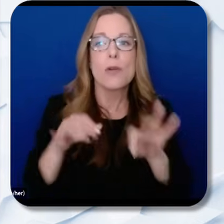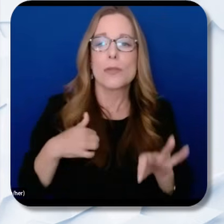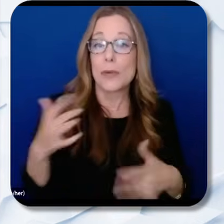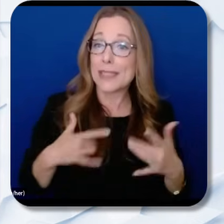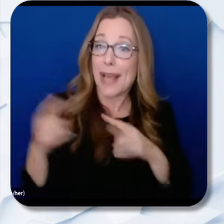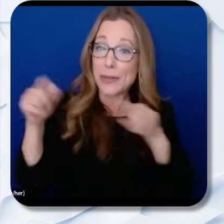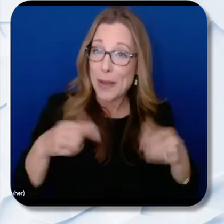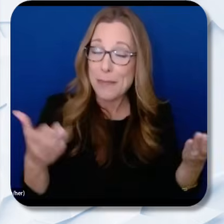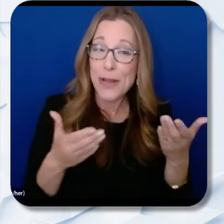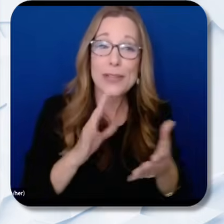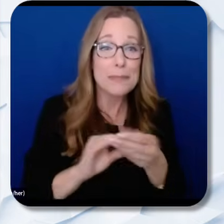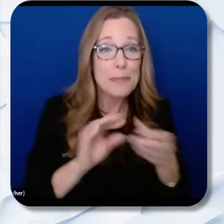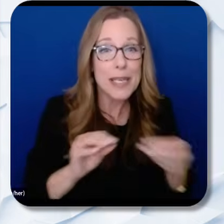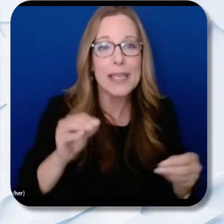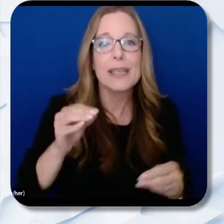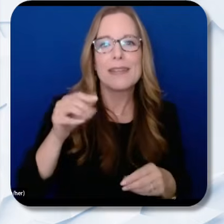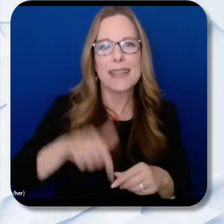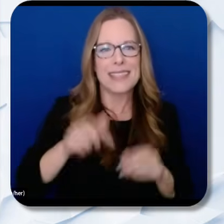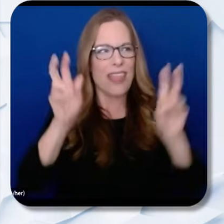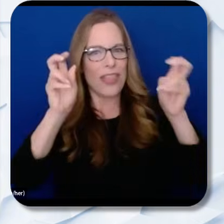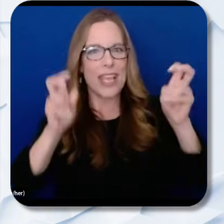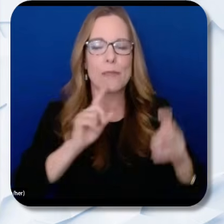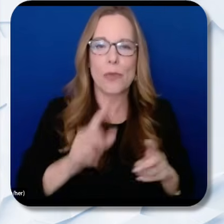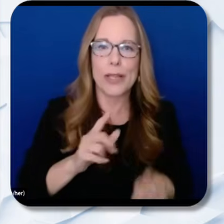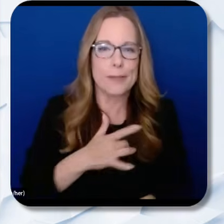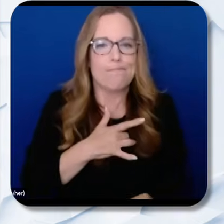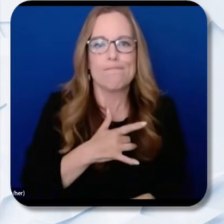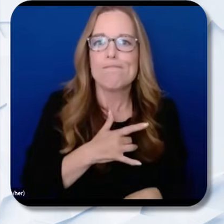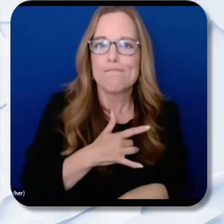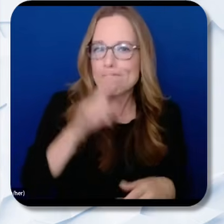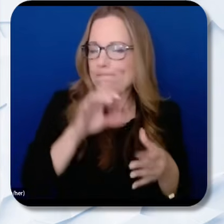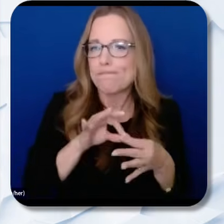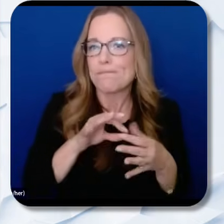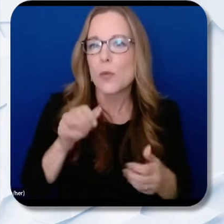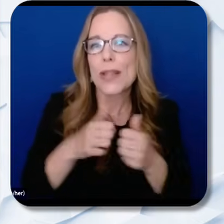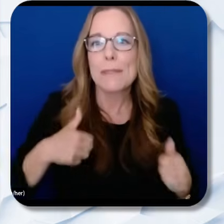you know, I care deeply about my education. And I'm grateful that I had the internal motivation I did,